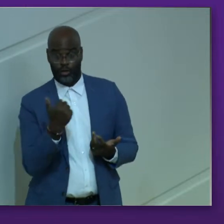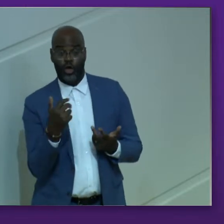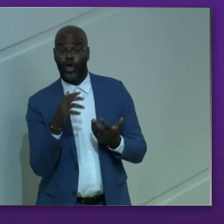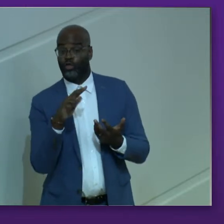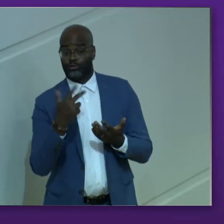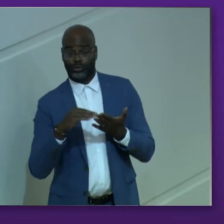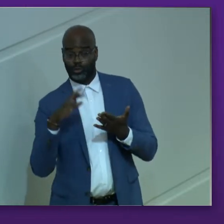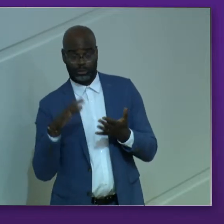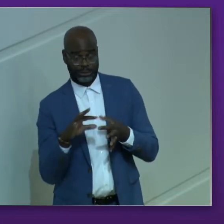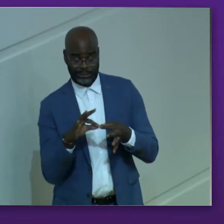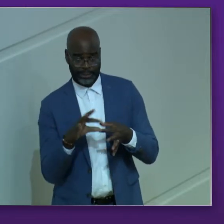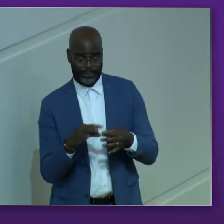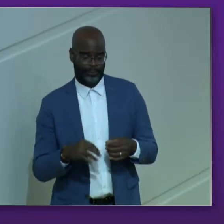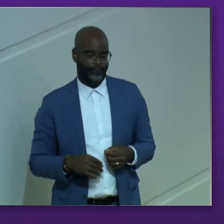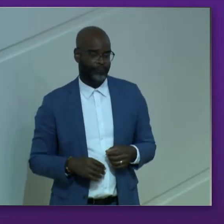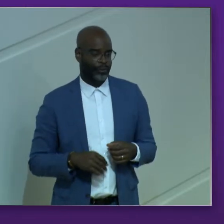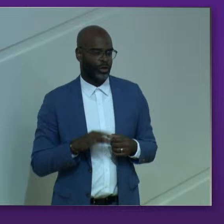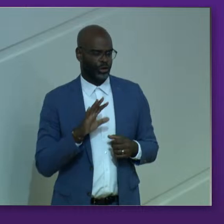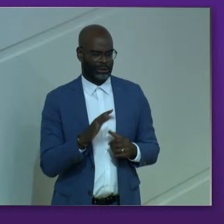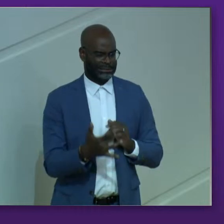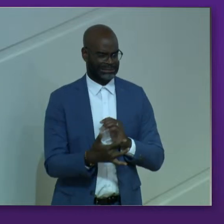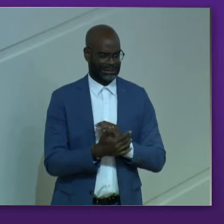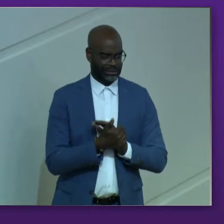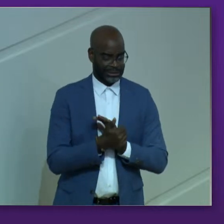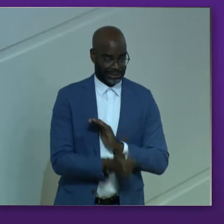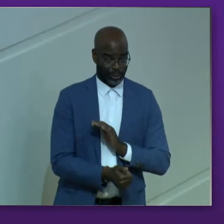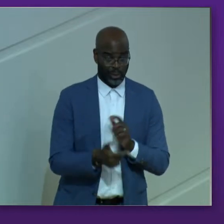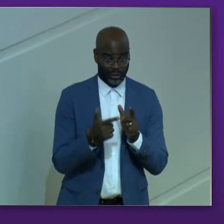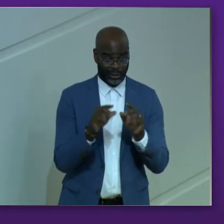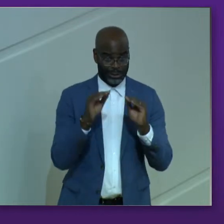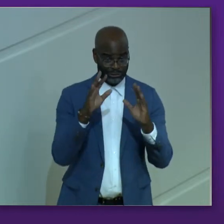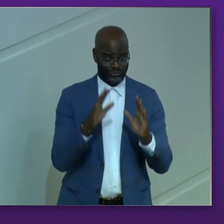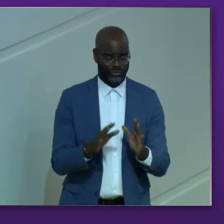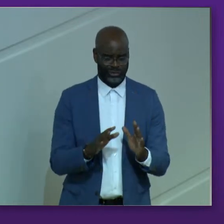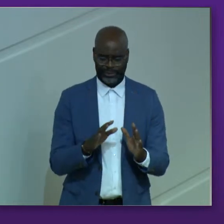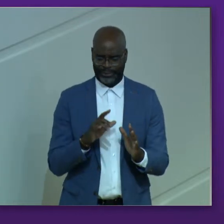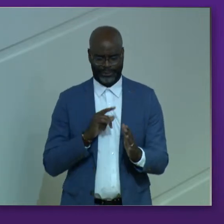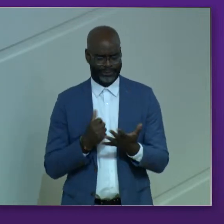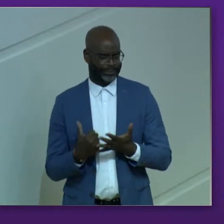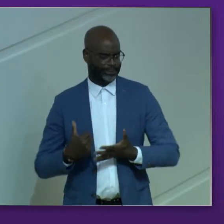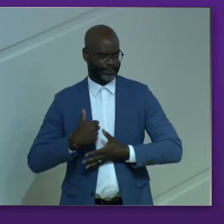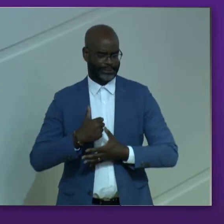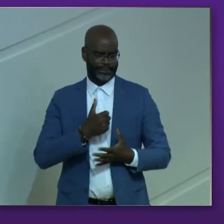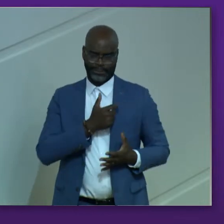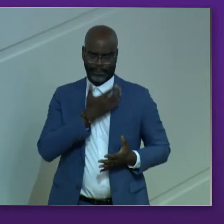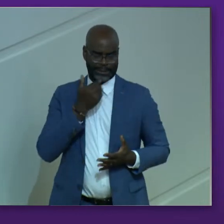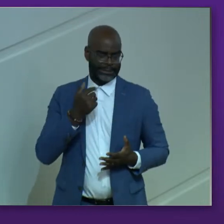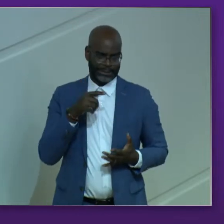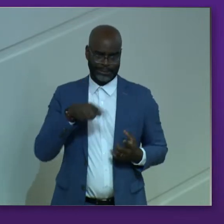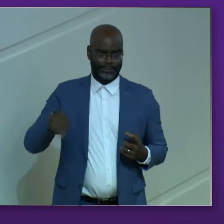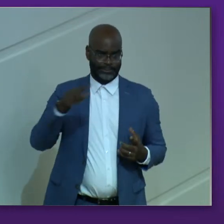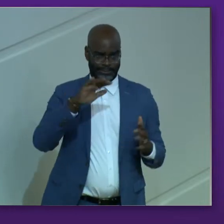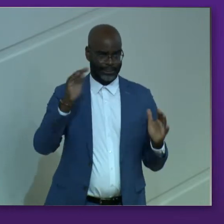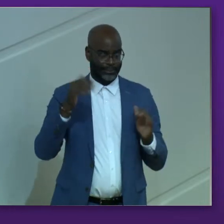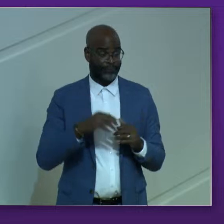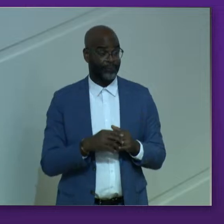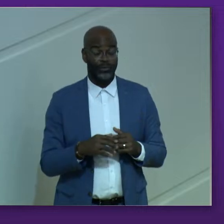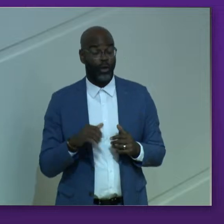IN OTHER WORDS IN THE WORDS OF 1/3 STUDENT HER TECHNICAL